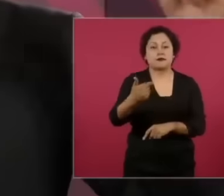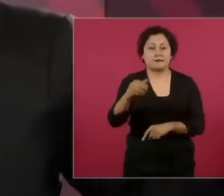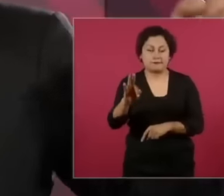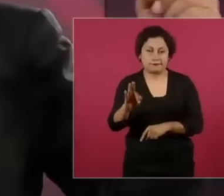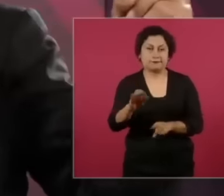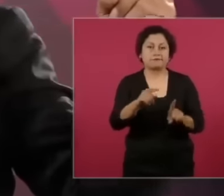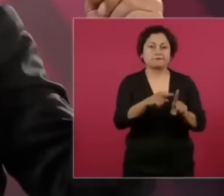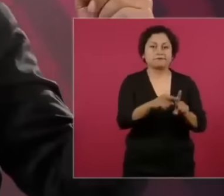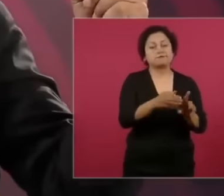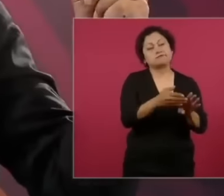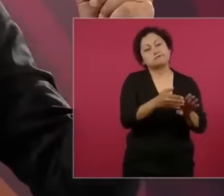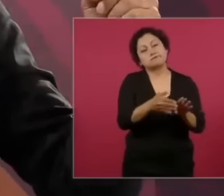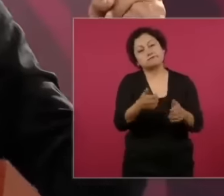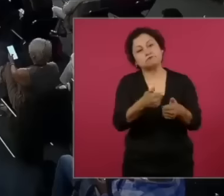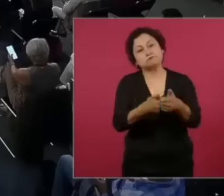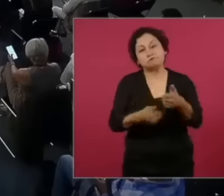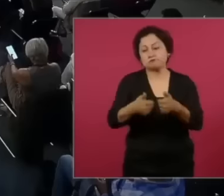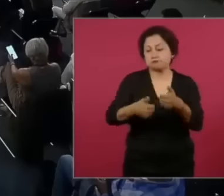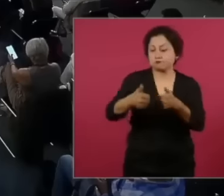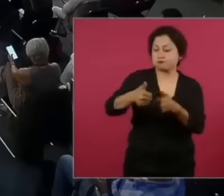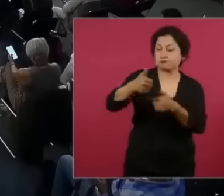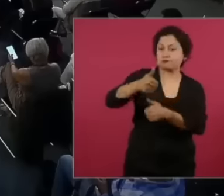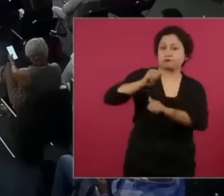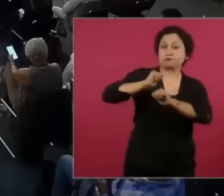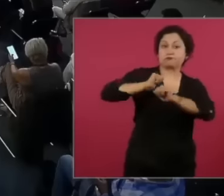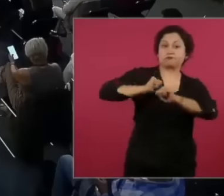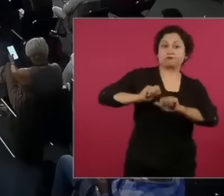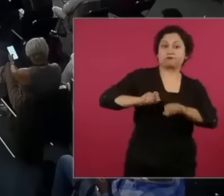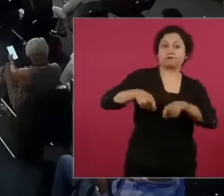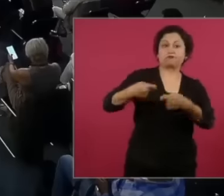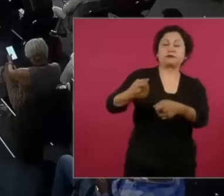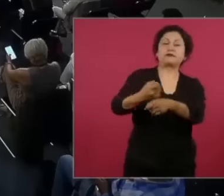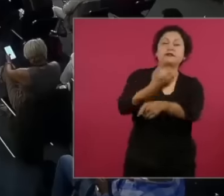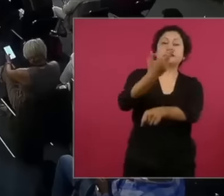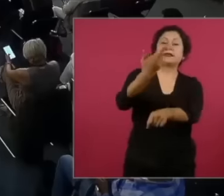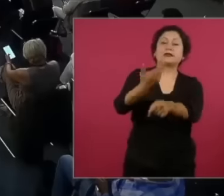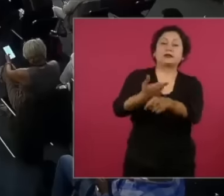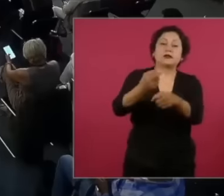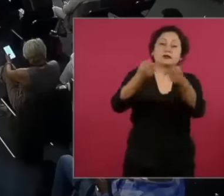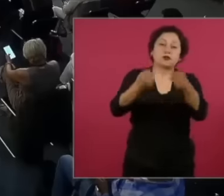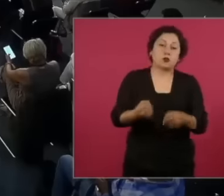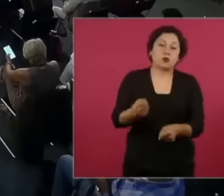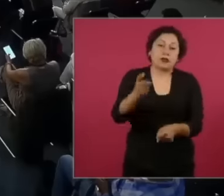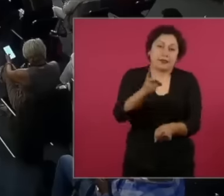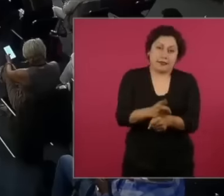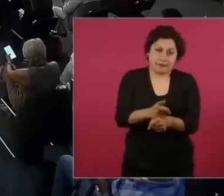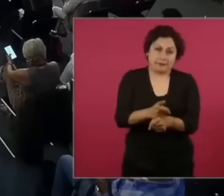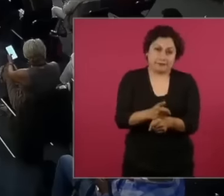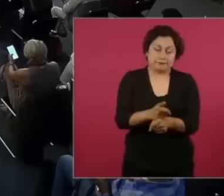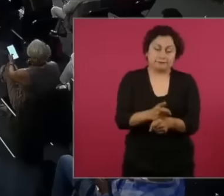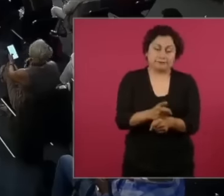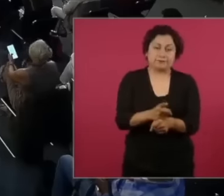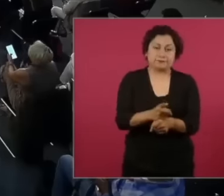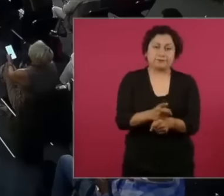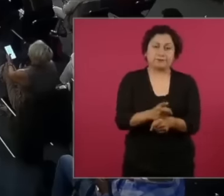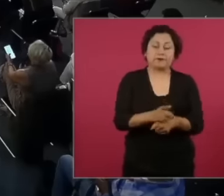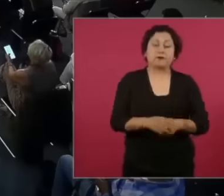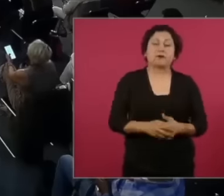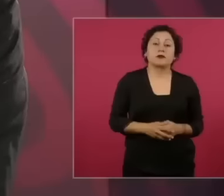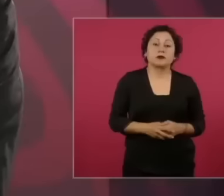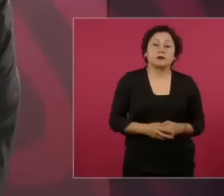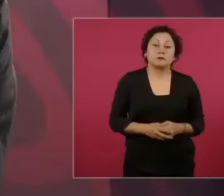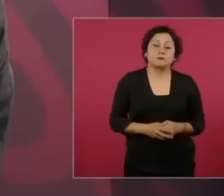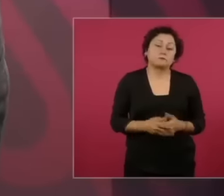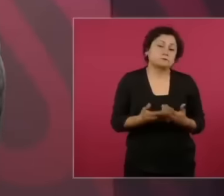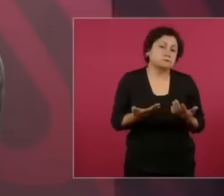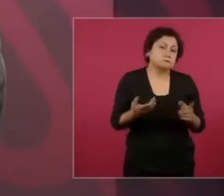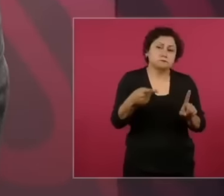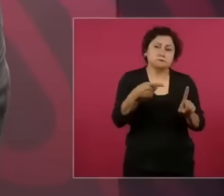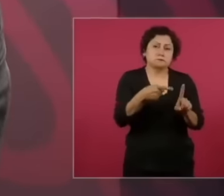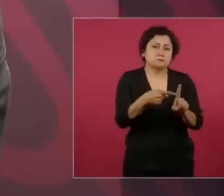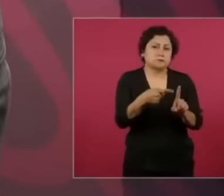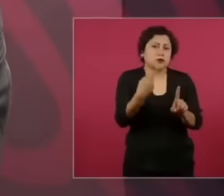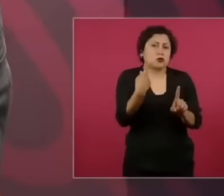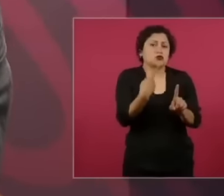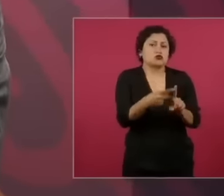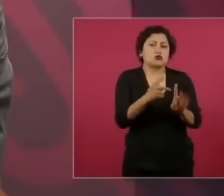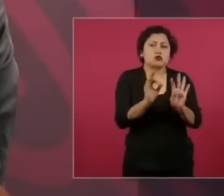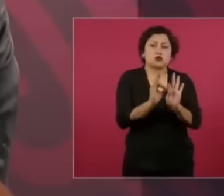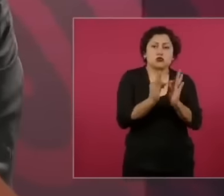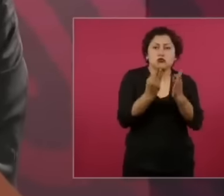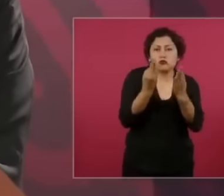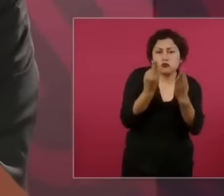secretary of public security and had a most sophisticated surveillance system